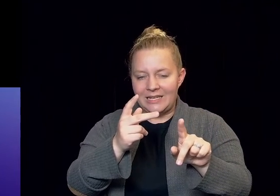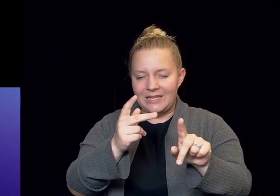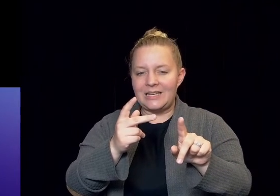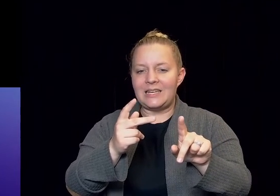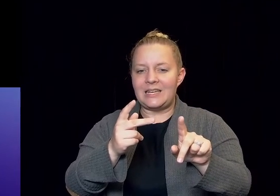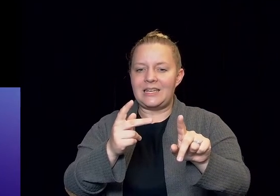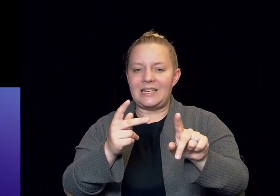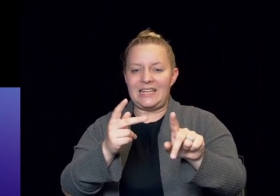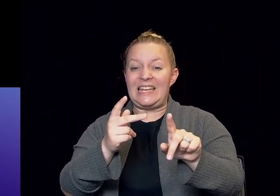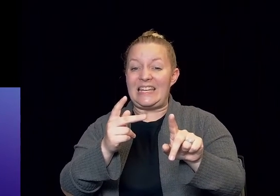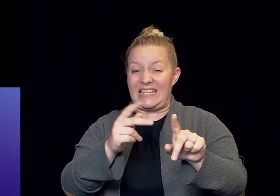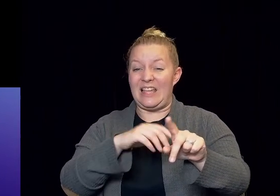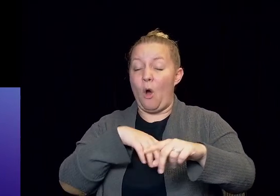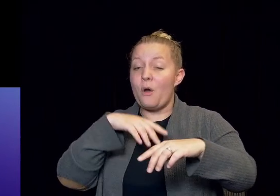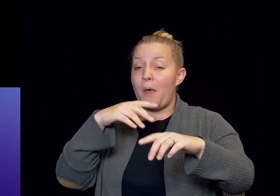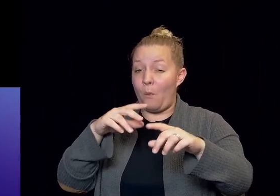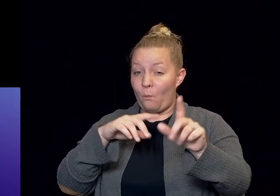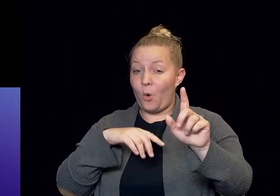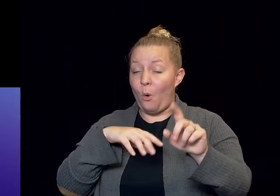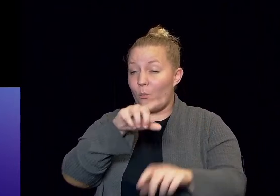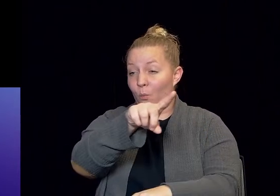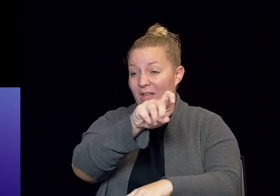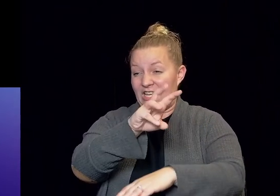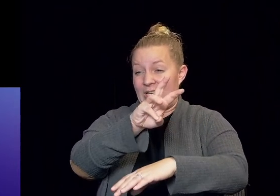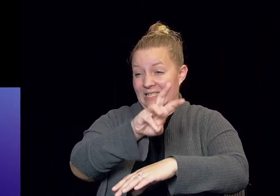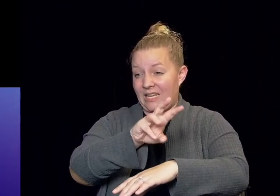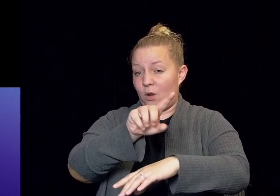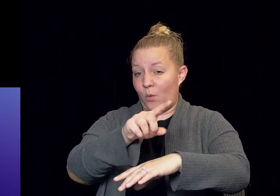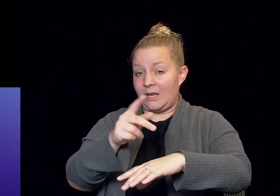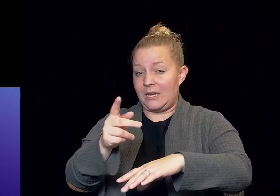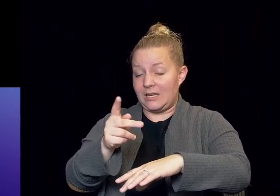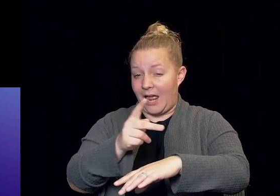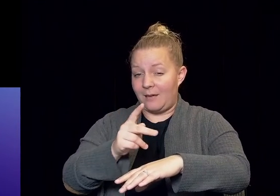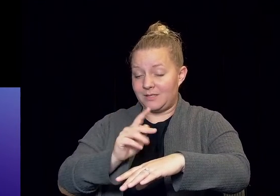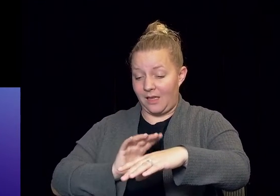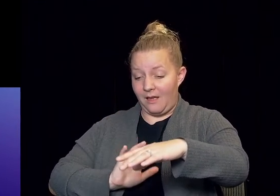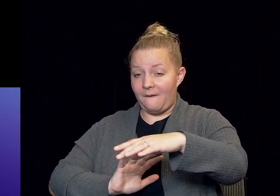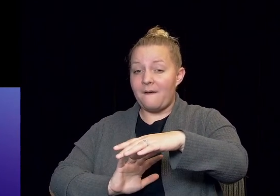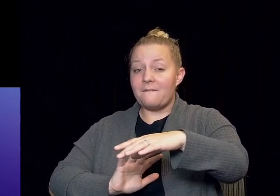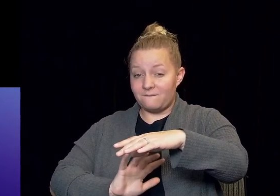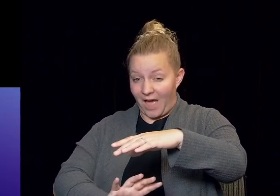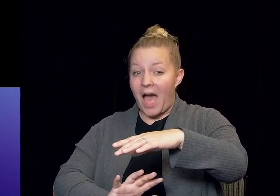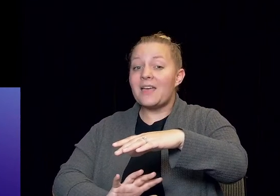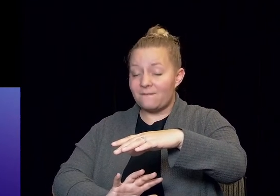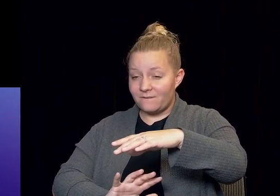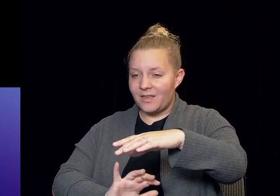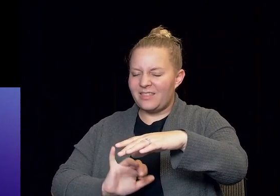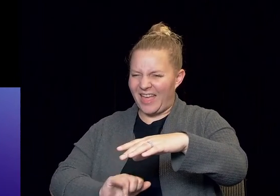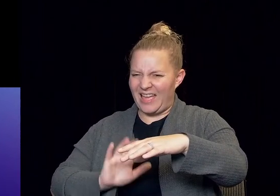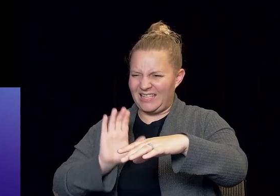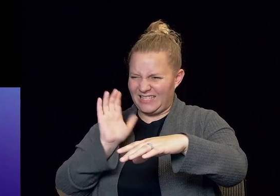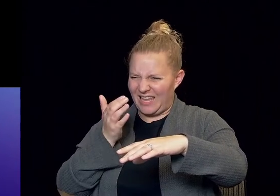that's 161/5 and that's as our improper fraction. But that seems a little silly to say